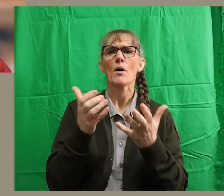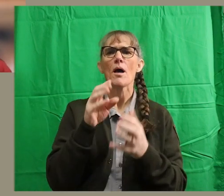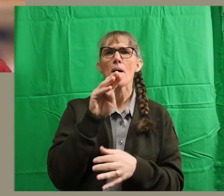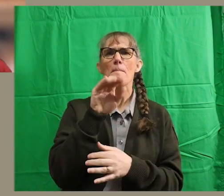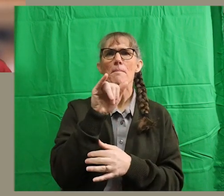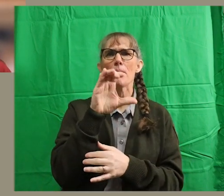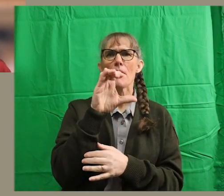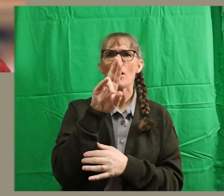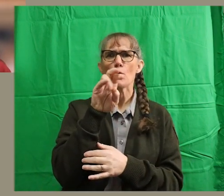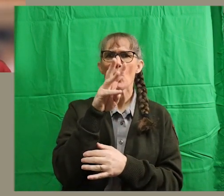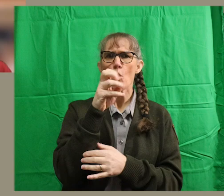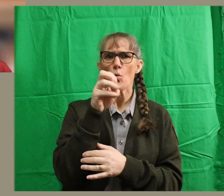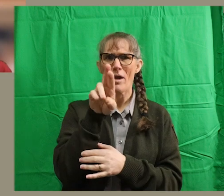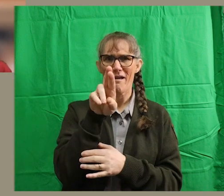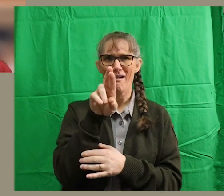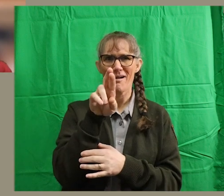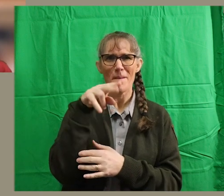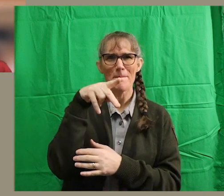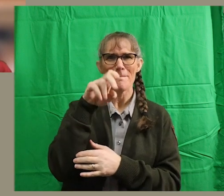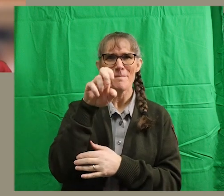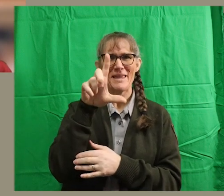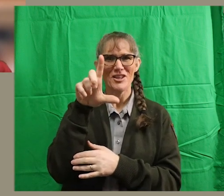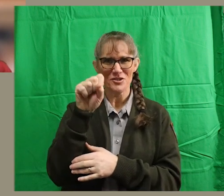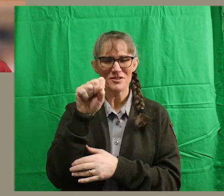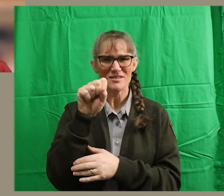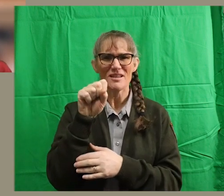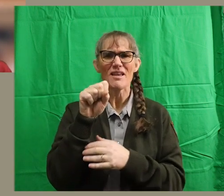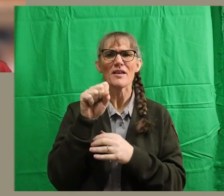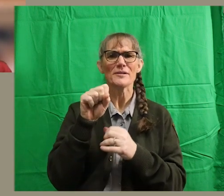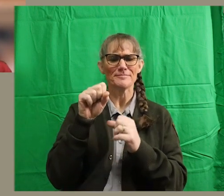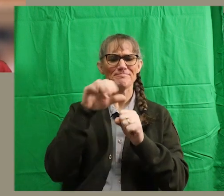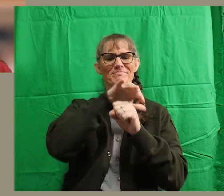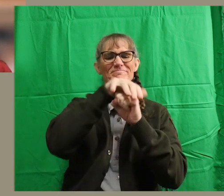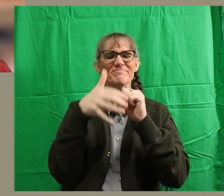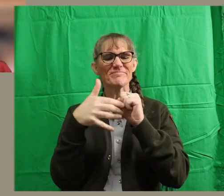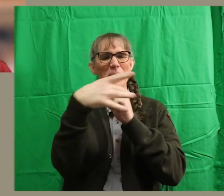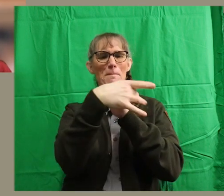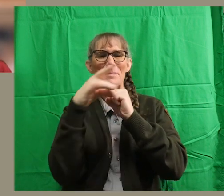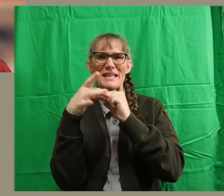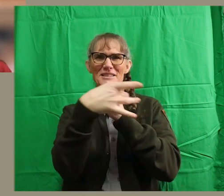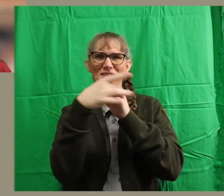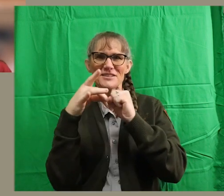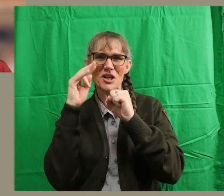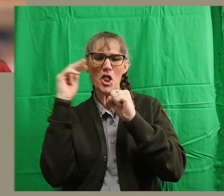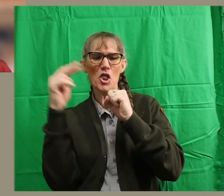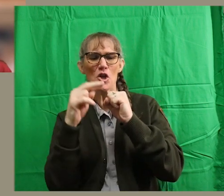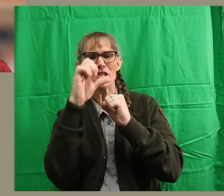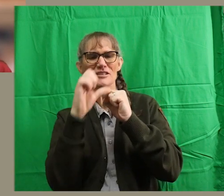like to do some microwear peels to look at the, the pitting and scratching on the teeth